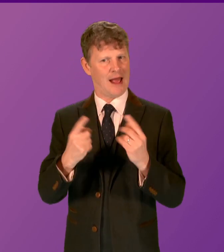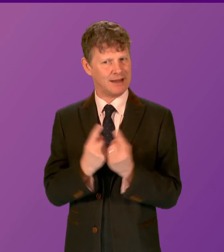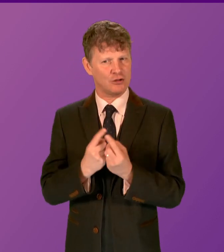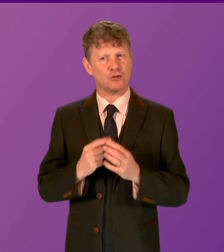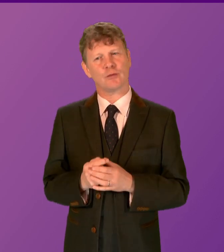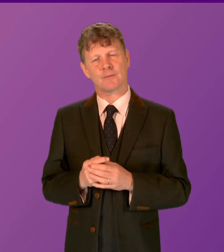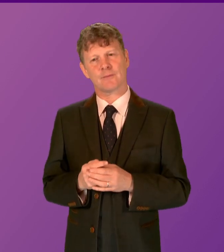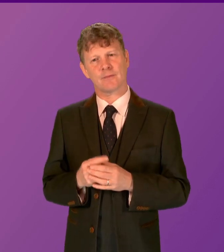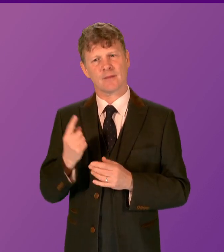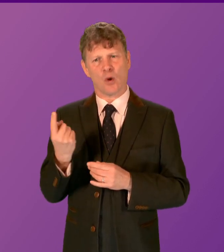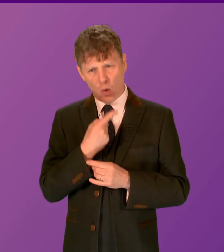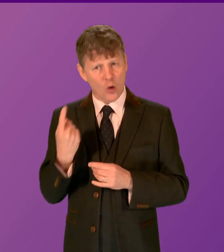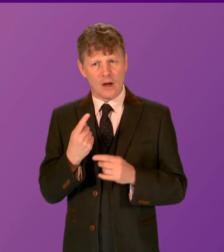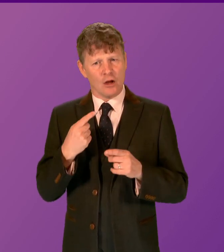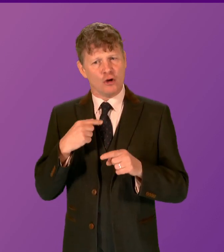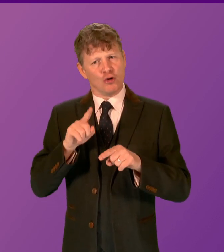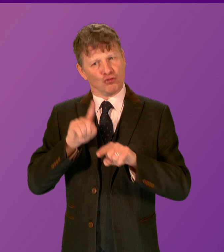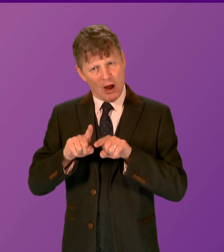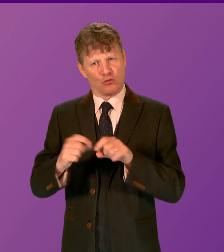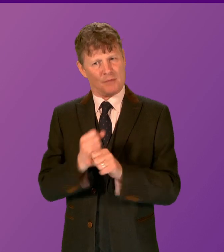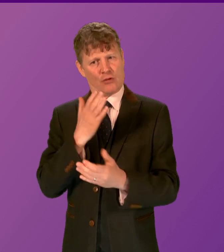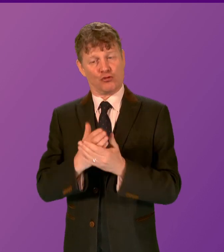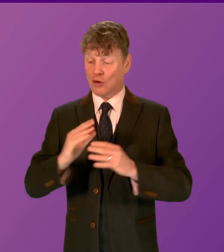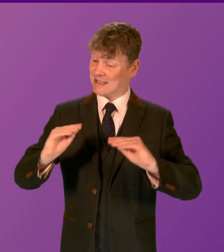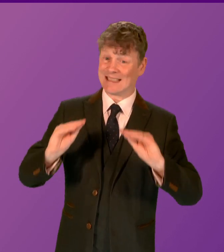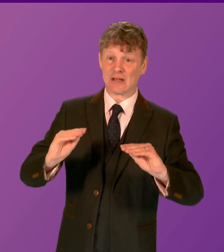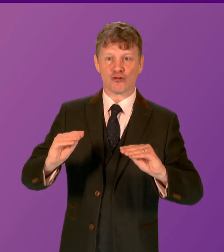We are also trying to ensure that teaching is an attractive profession.